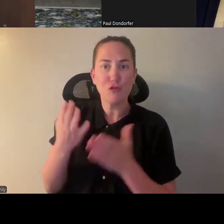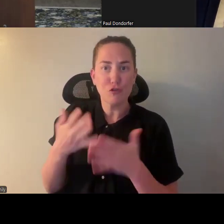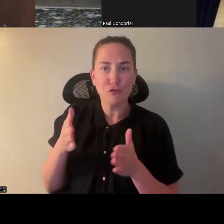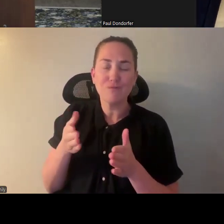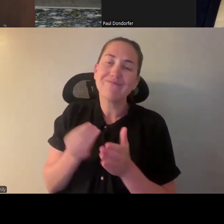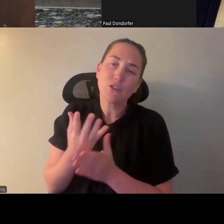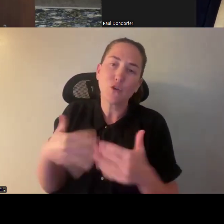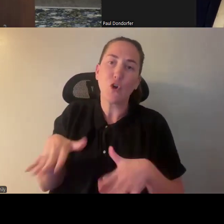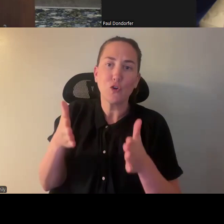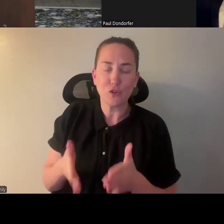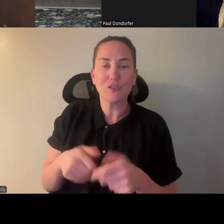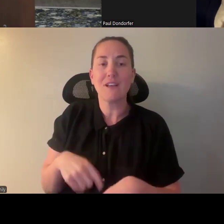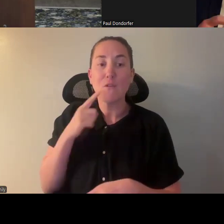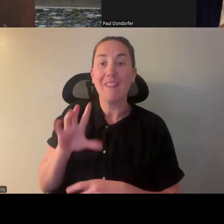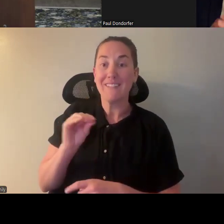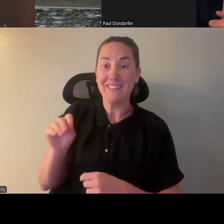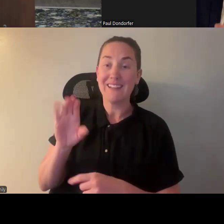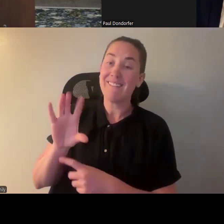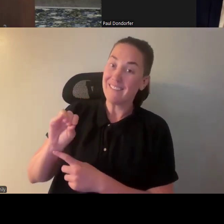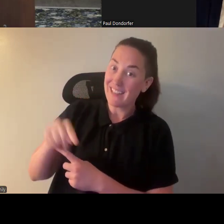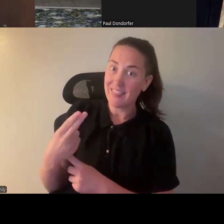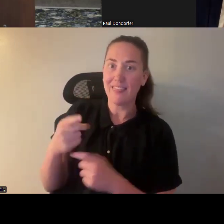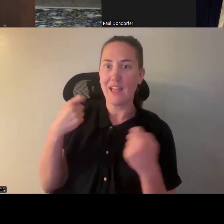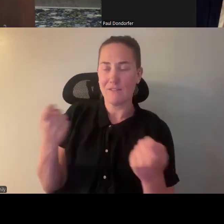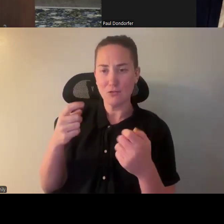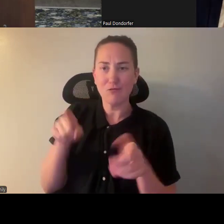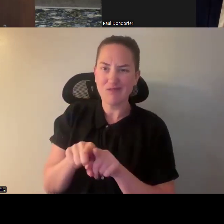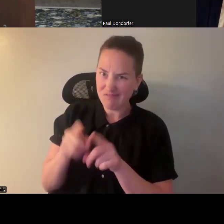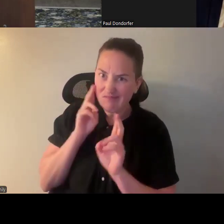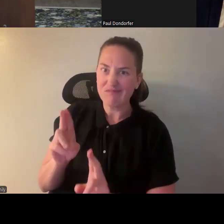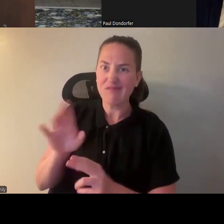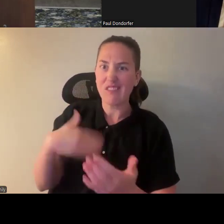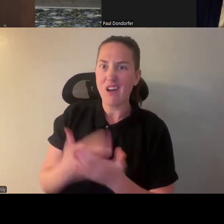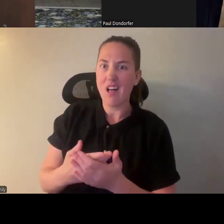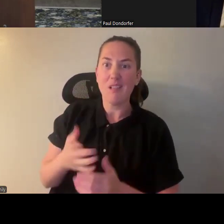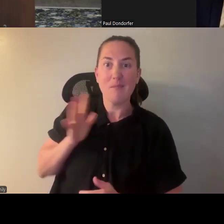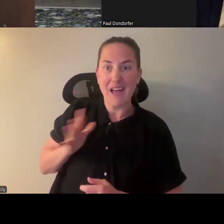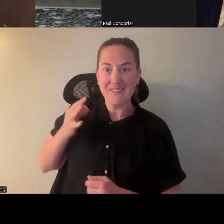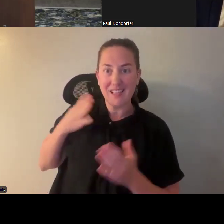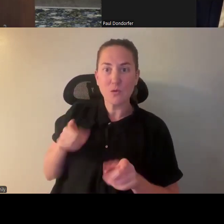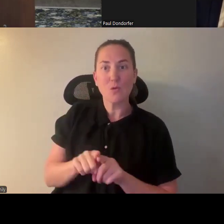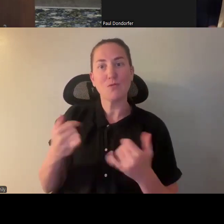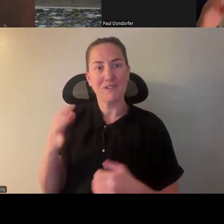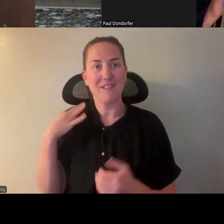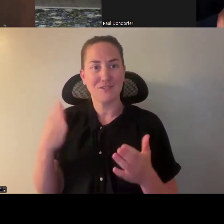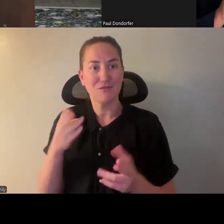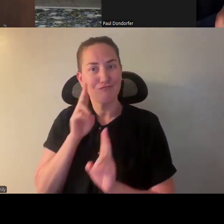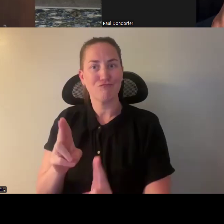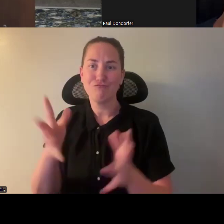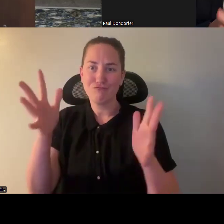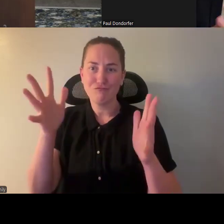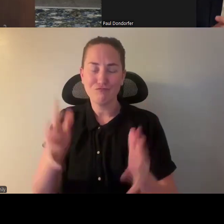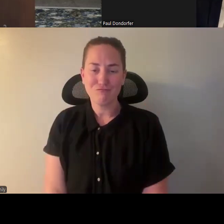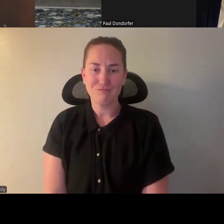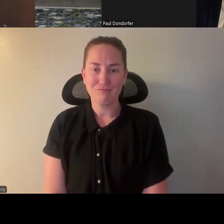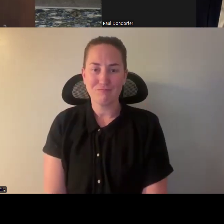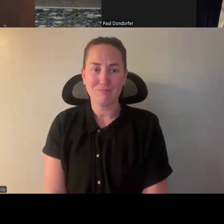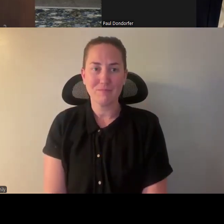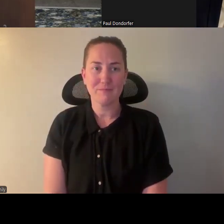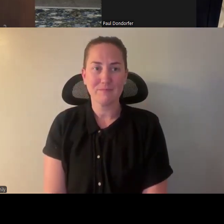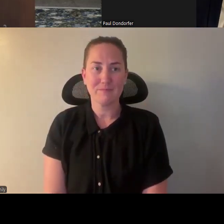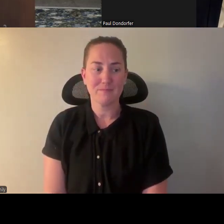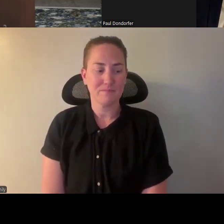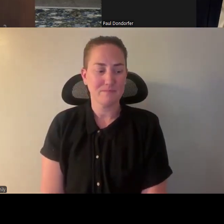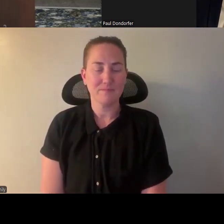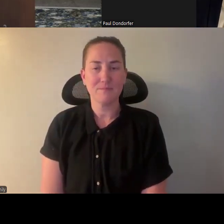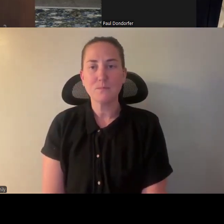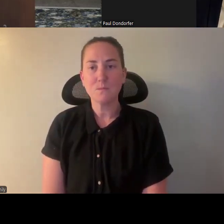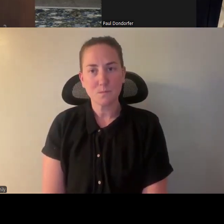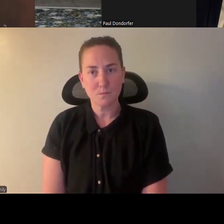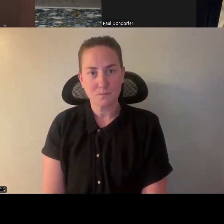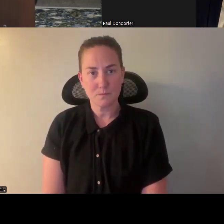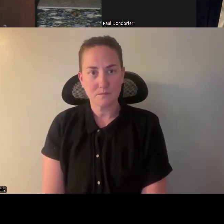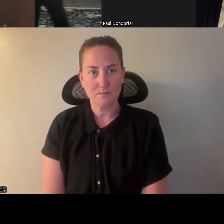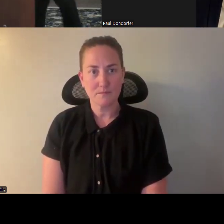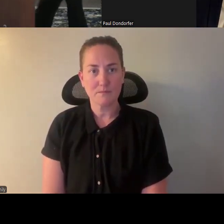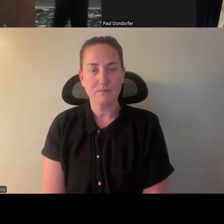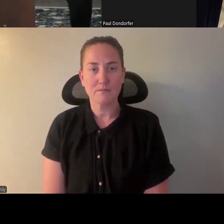its 50th anniversary and extend our deepest appreciation to all past and present volunteers